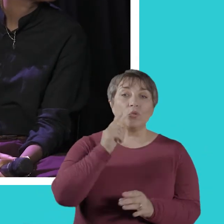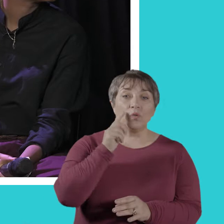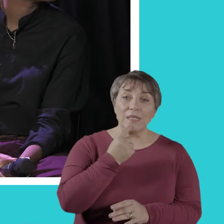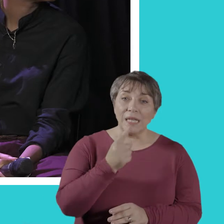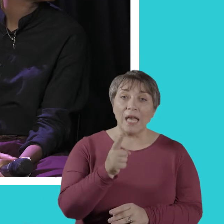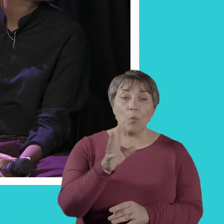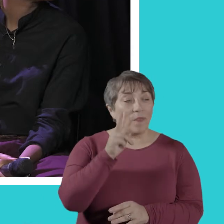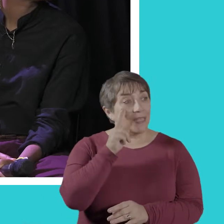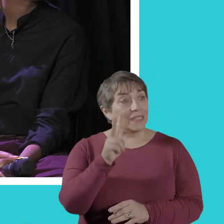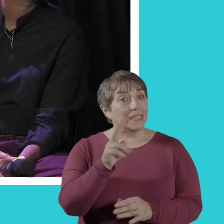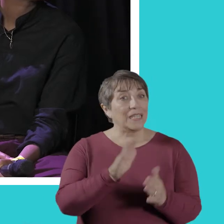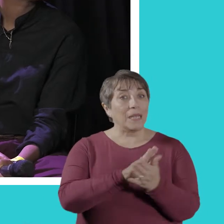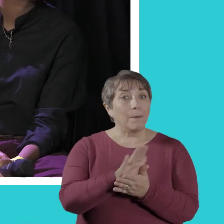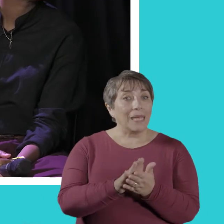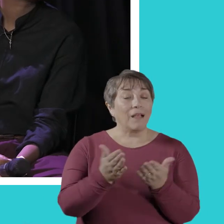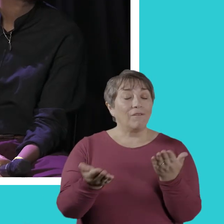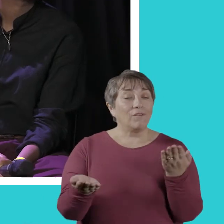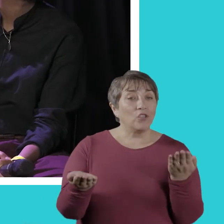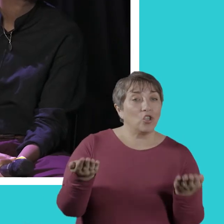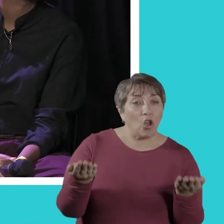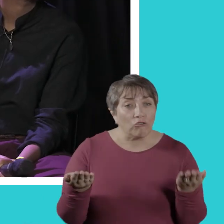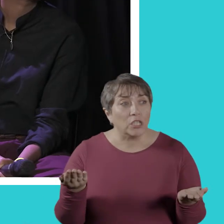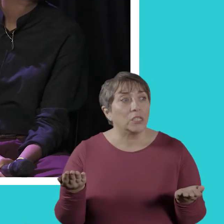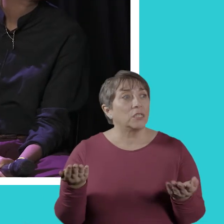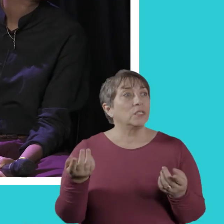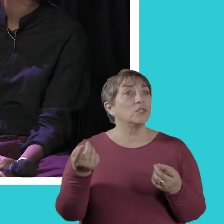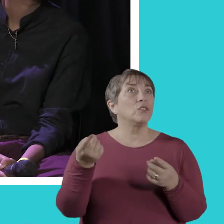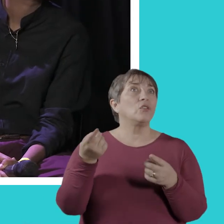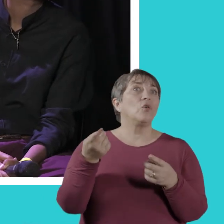you know the meaning of tolerance if that's even a word that you like using. Whether any of these